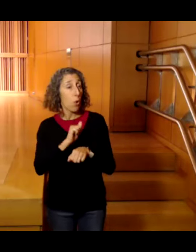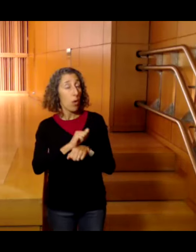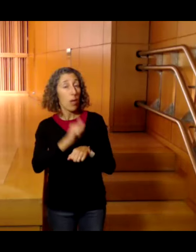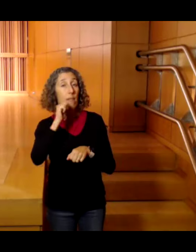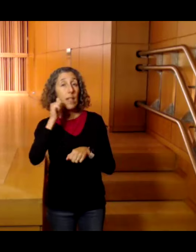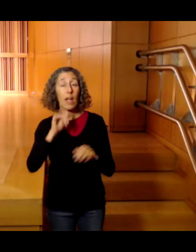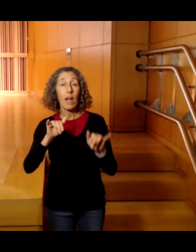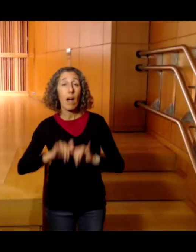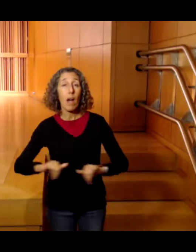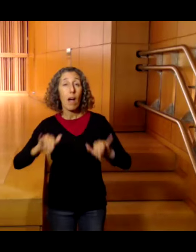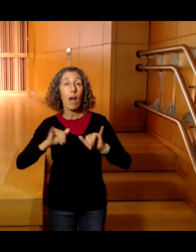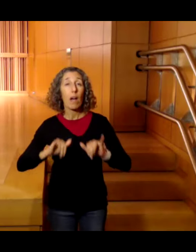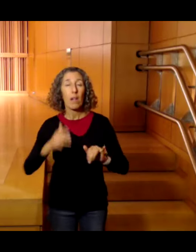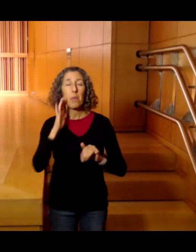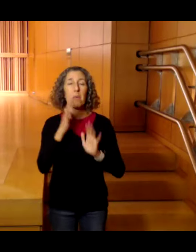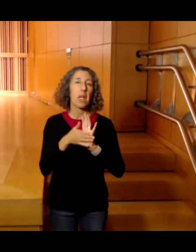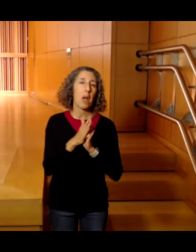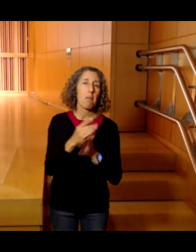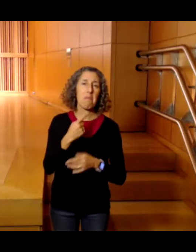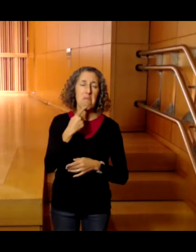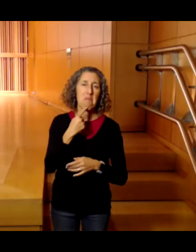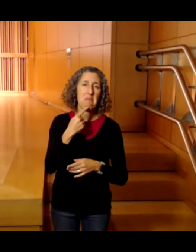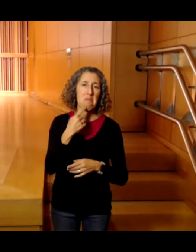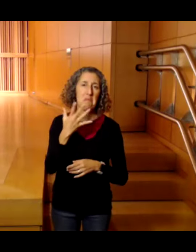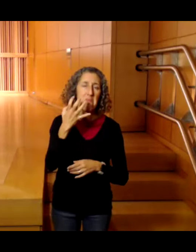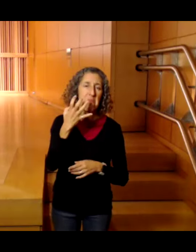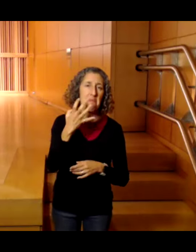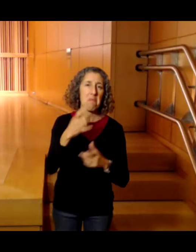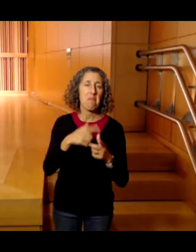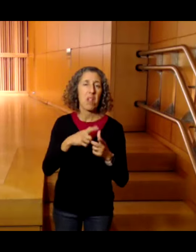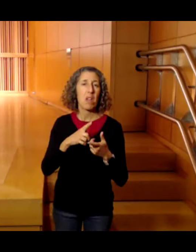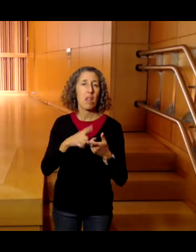And radically delimited possibility. that underwrote.